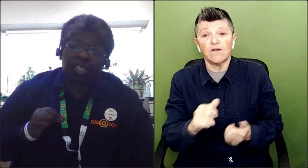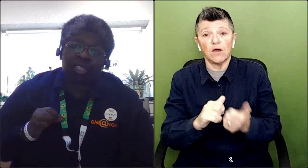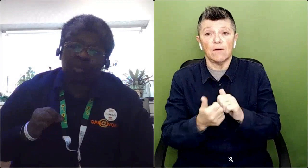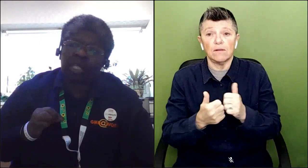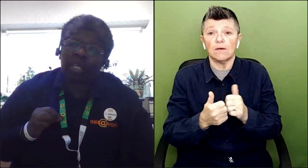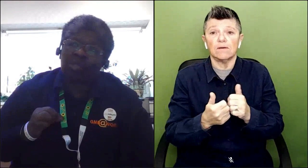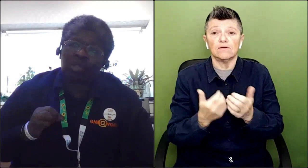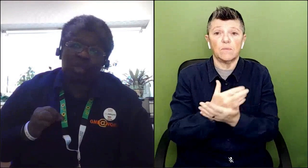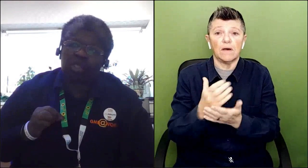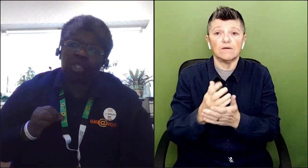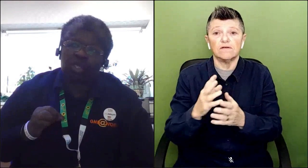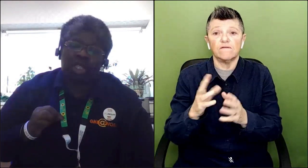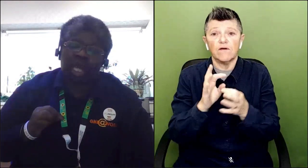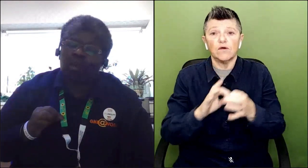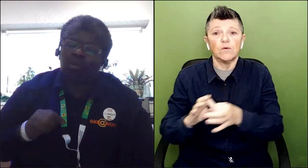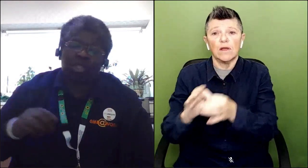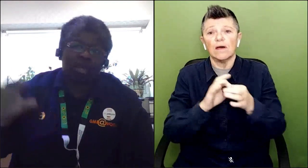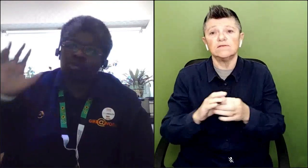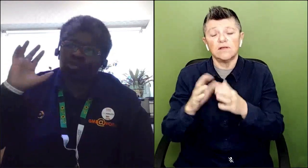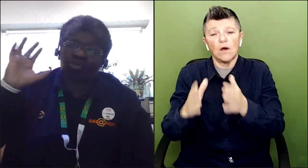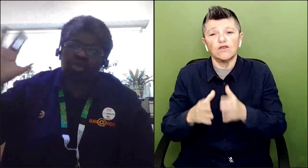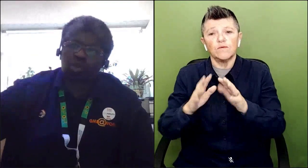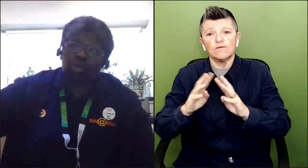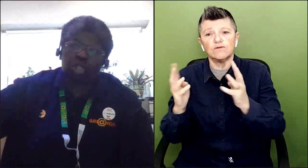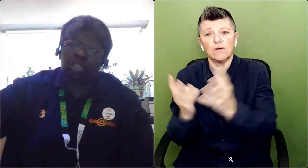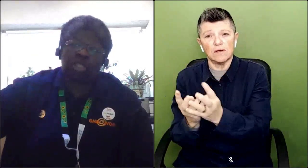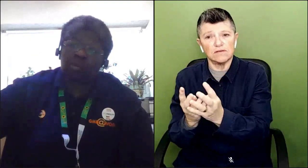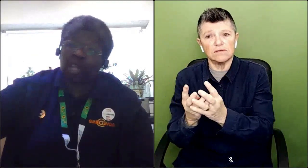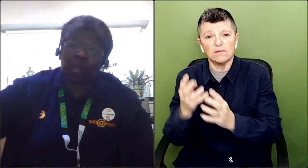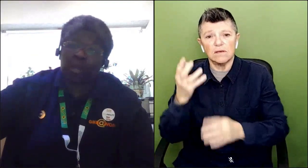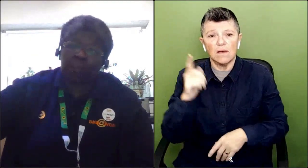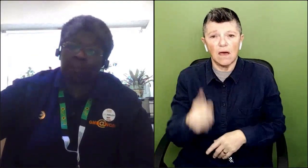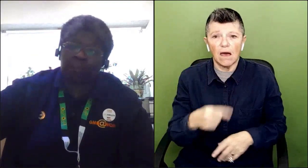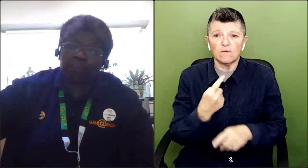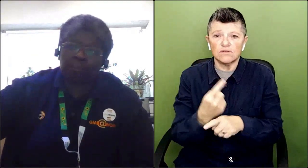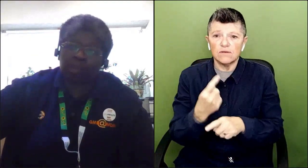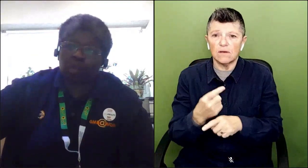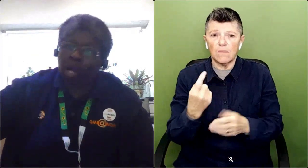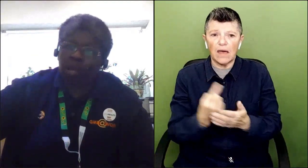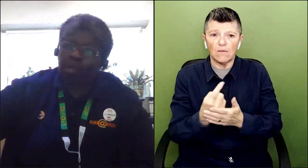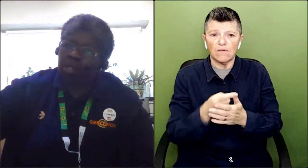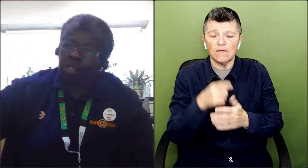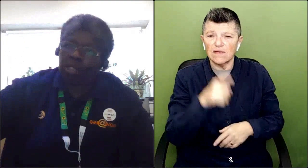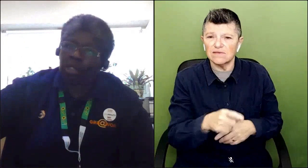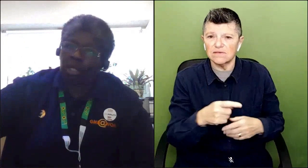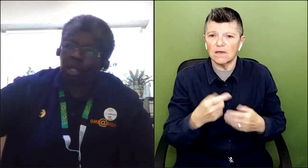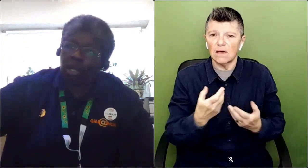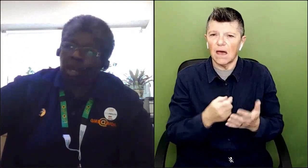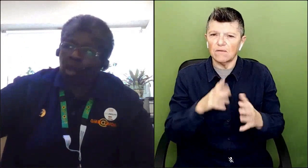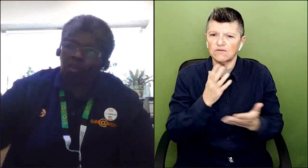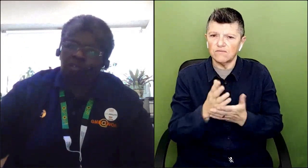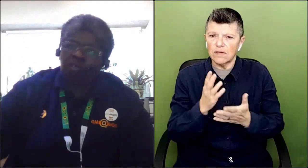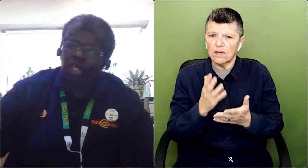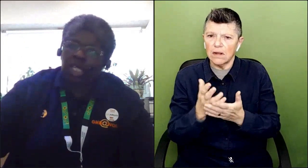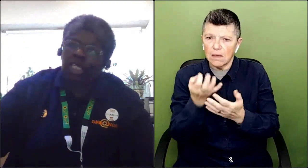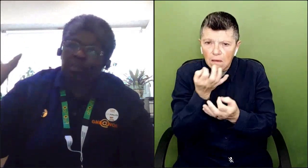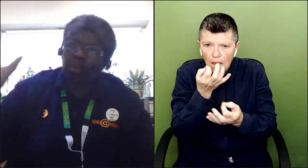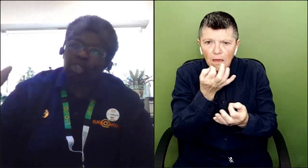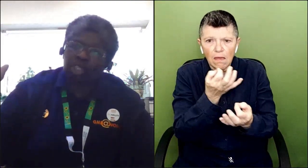when I was talking to her the other day, I was so drawn to the sunflower. Why? Because it's hopeful.